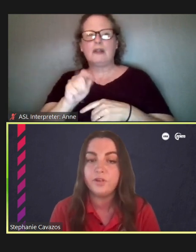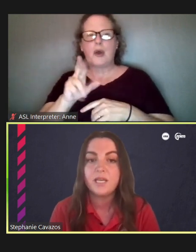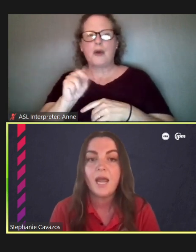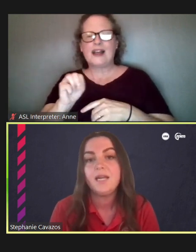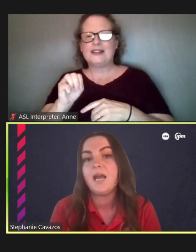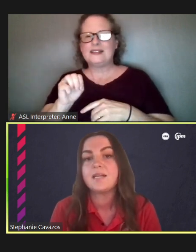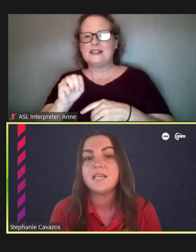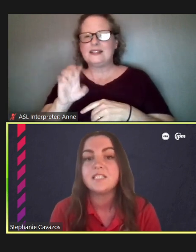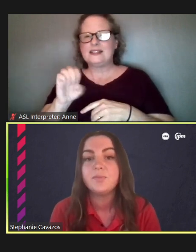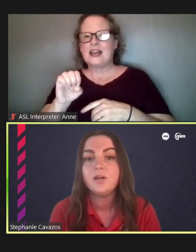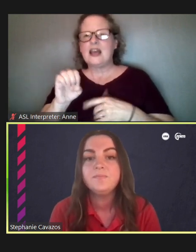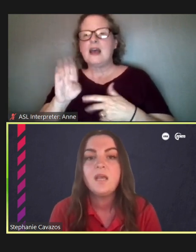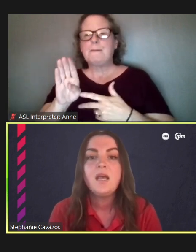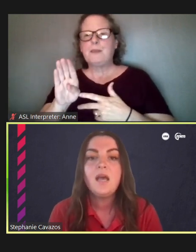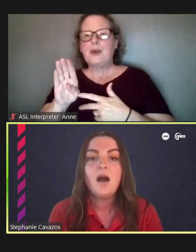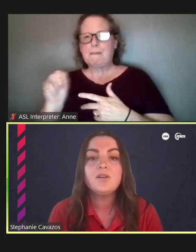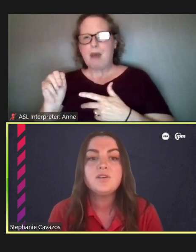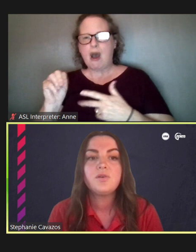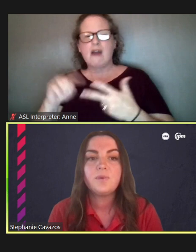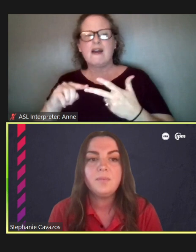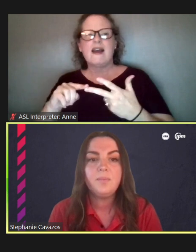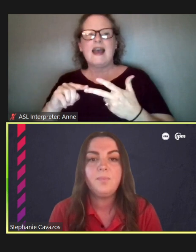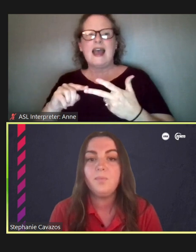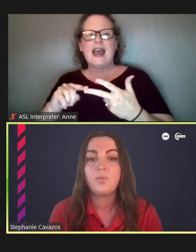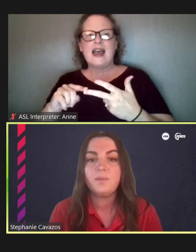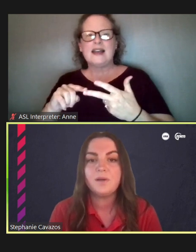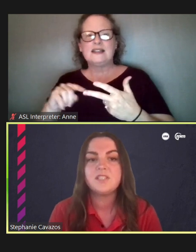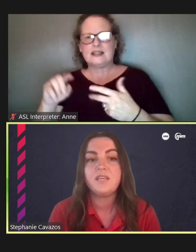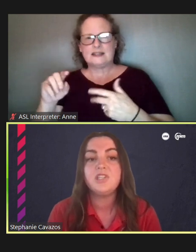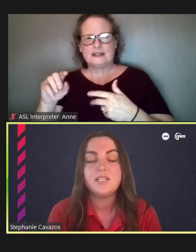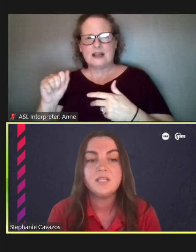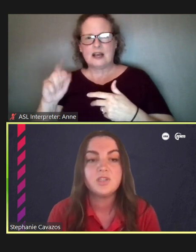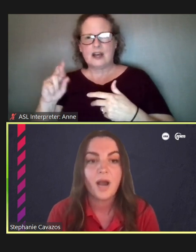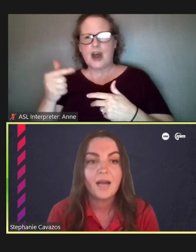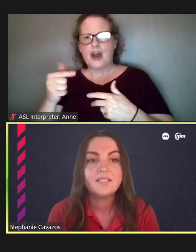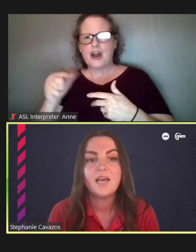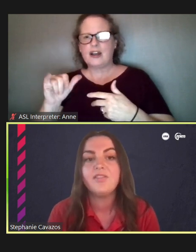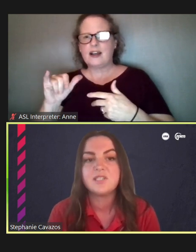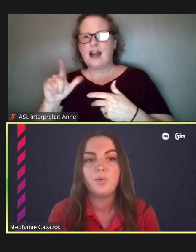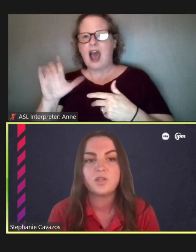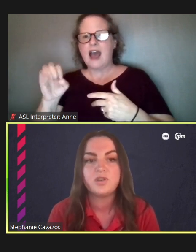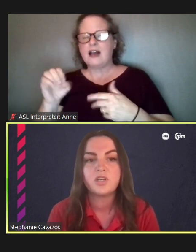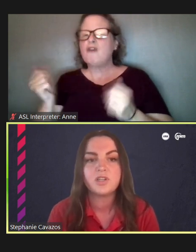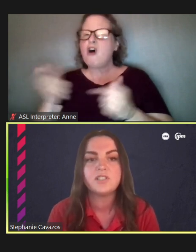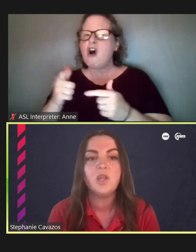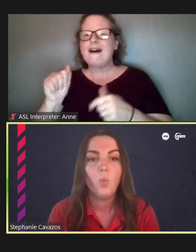fully ADA accessible. Also the rebuild of the adjacent tracks and the support structures in